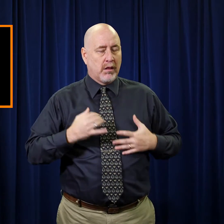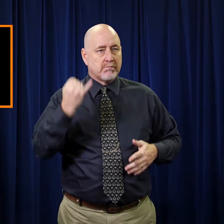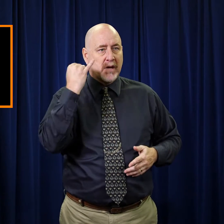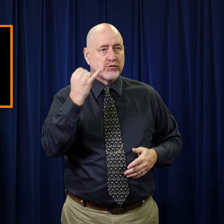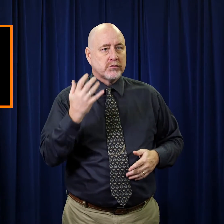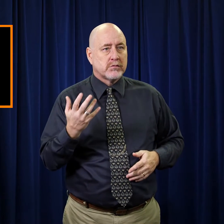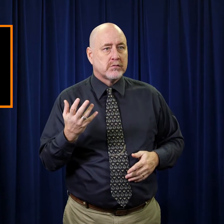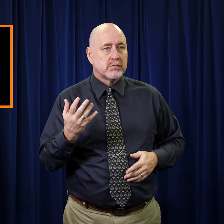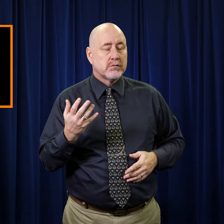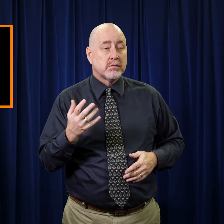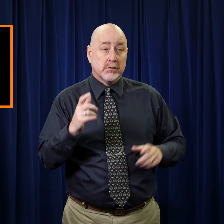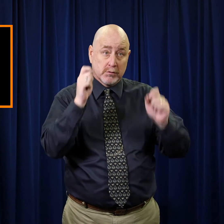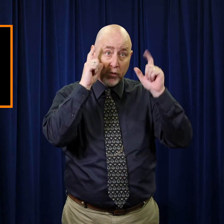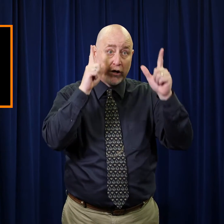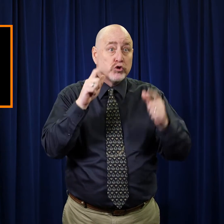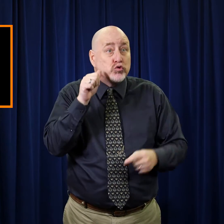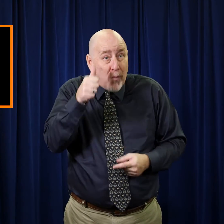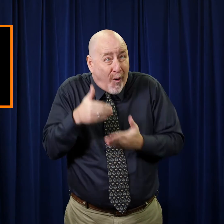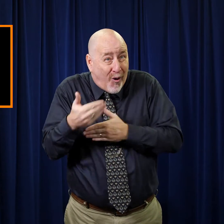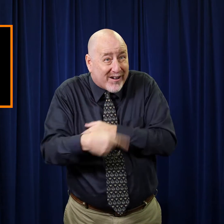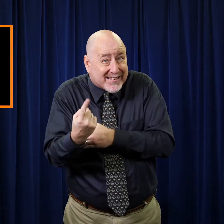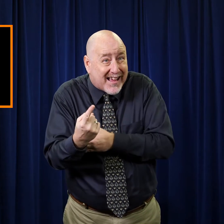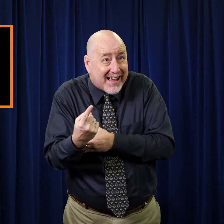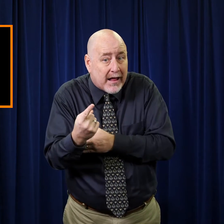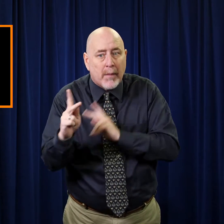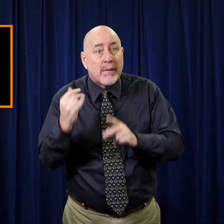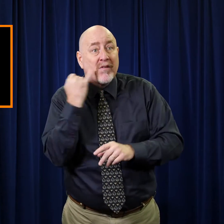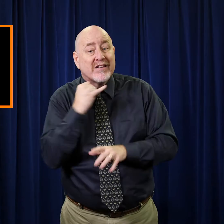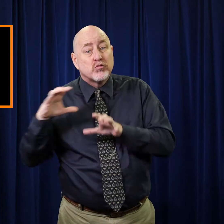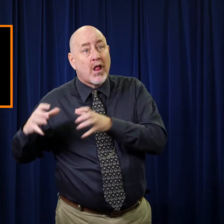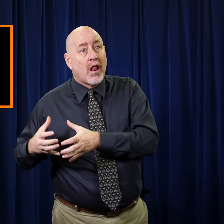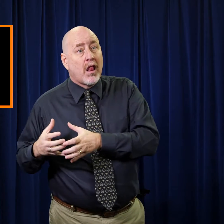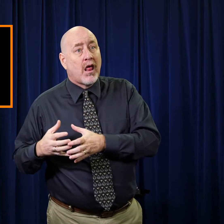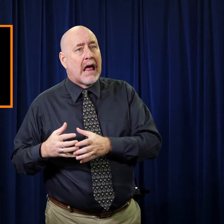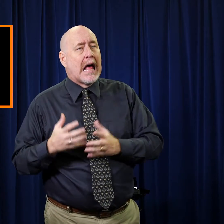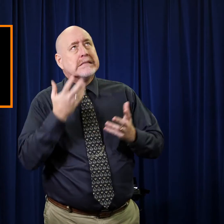Israel felt? This is going to surprise you. The next day the people of